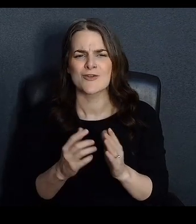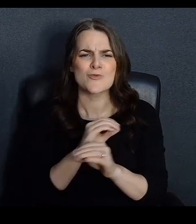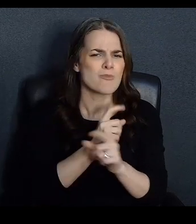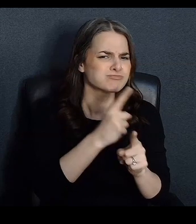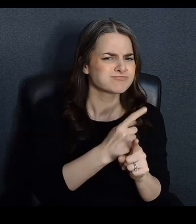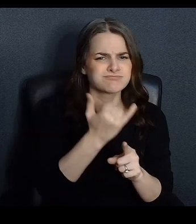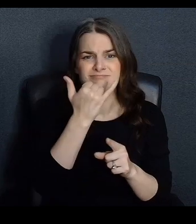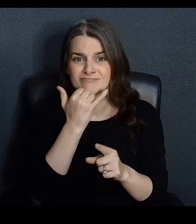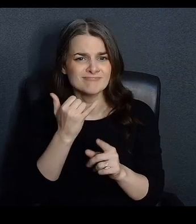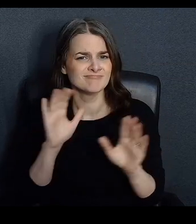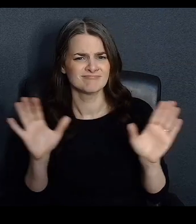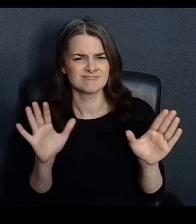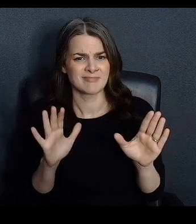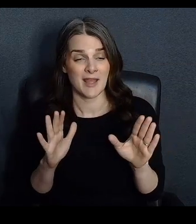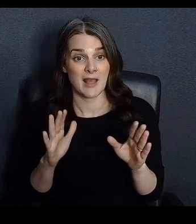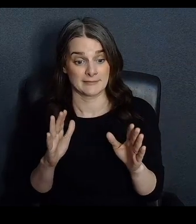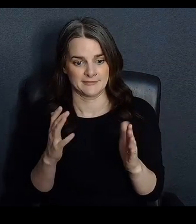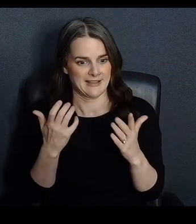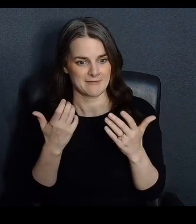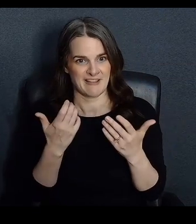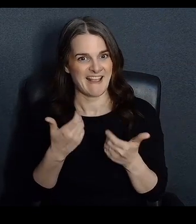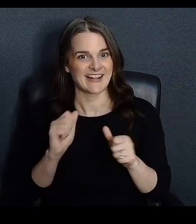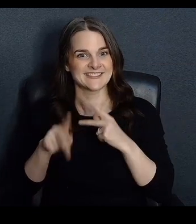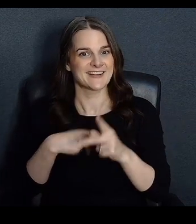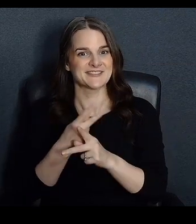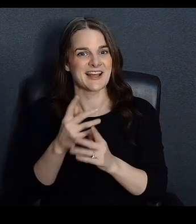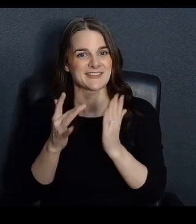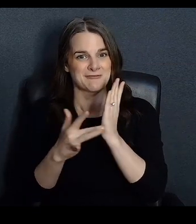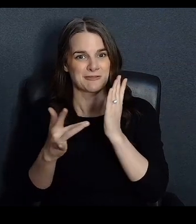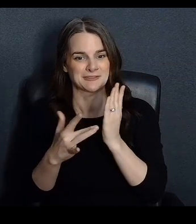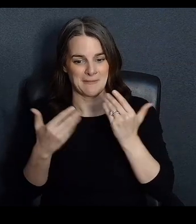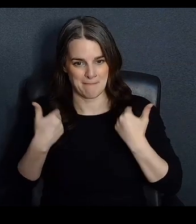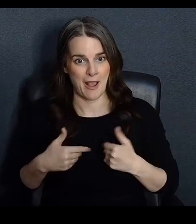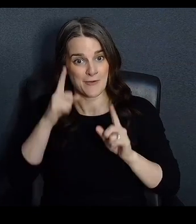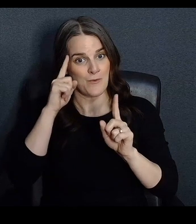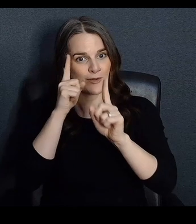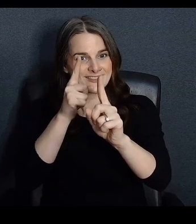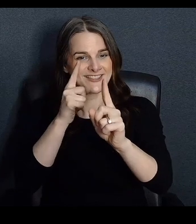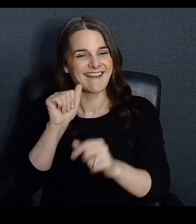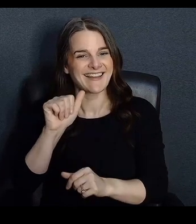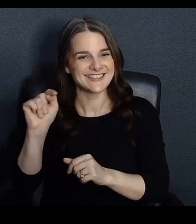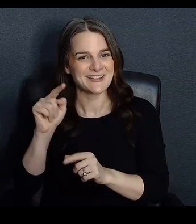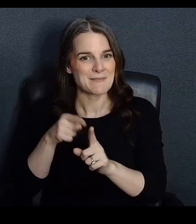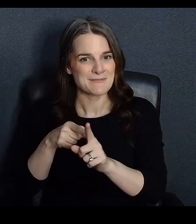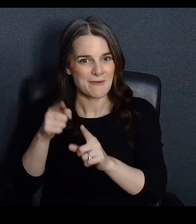my goal as a professional is to match the right tools to a person's needs.